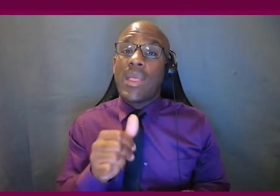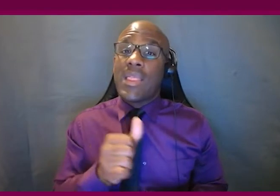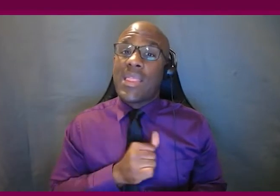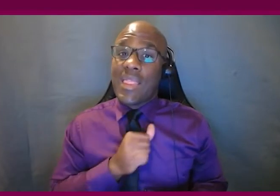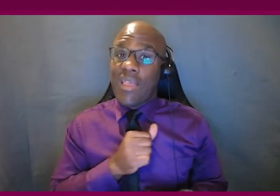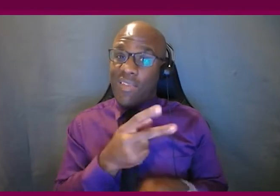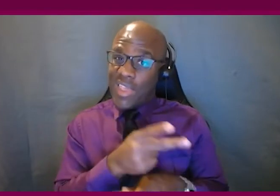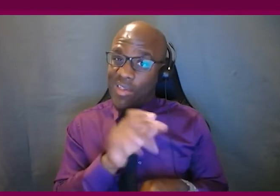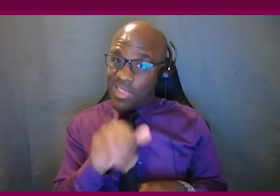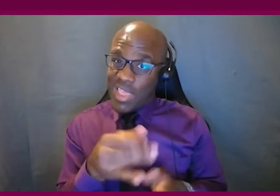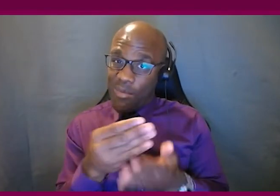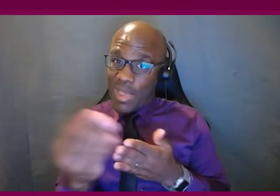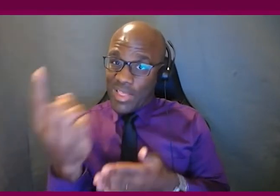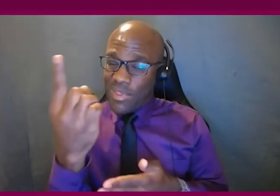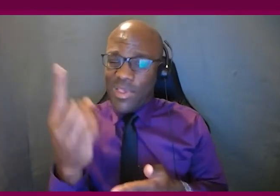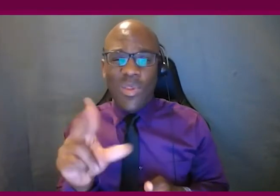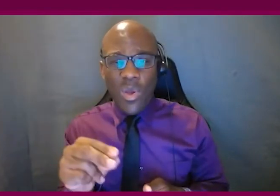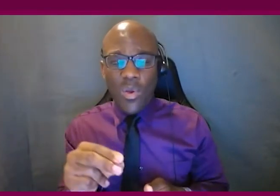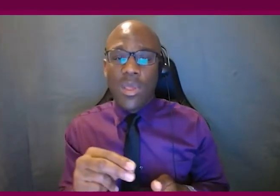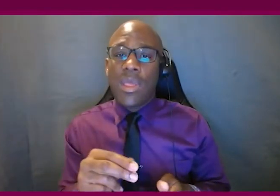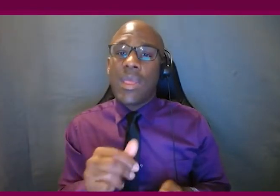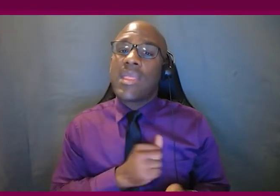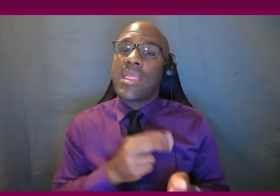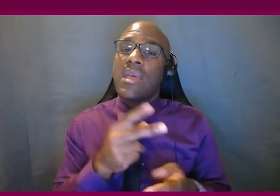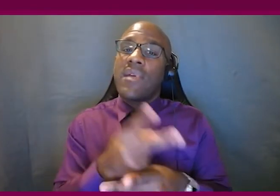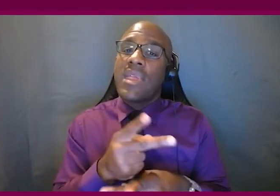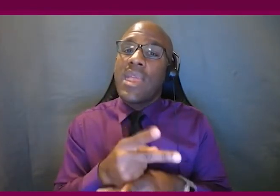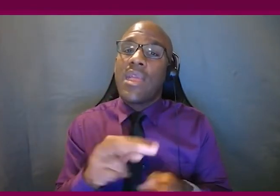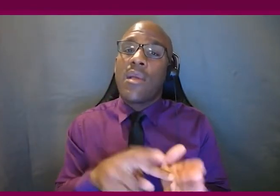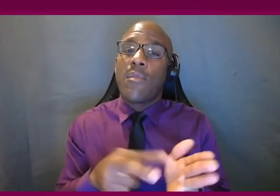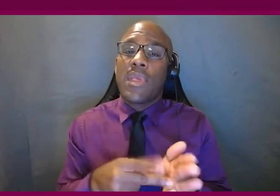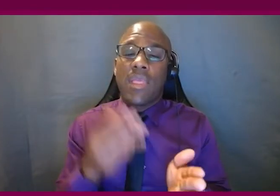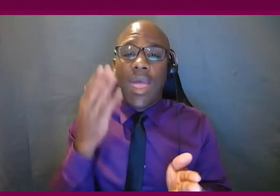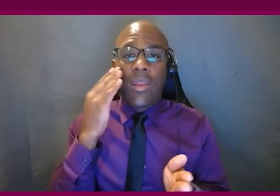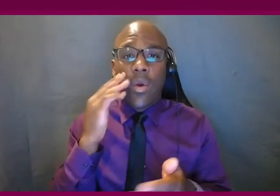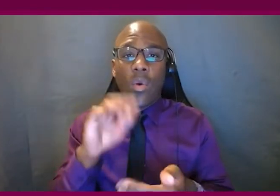And it's of course hard to have that confidence and that inner self-love when structurally,